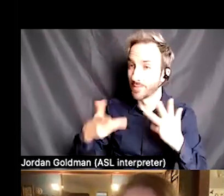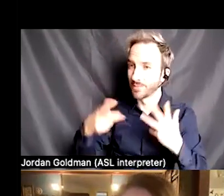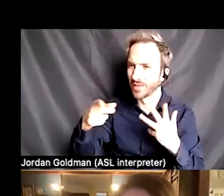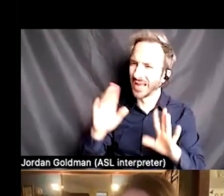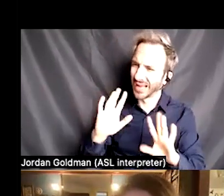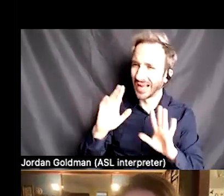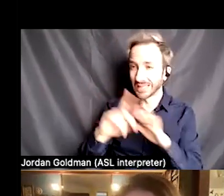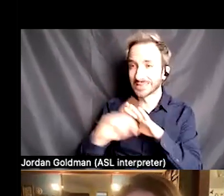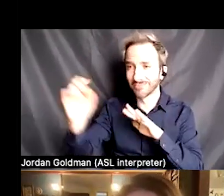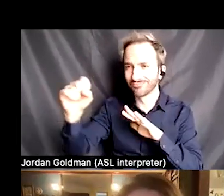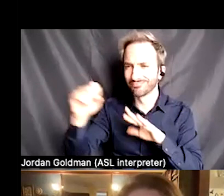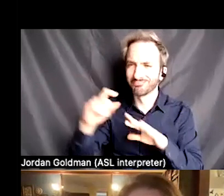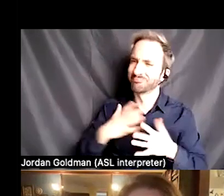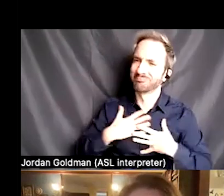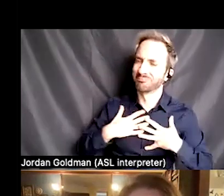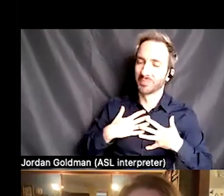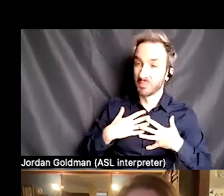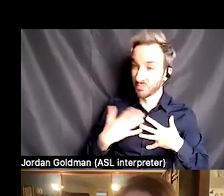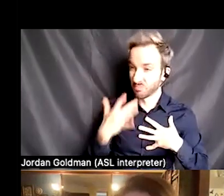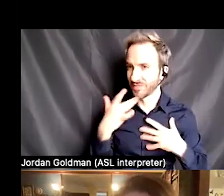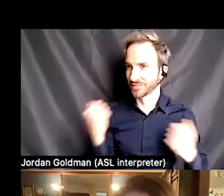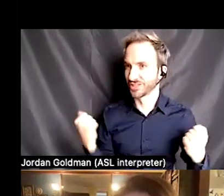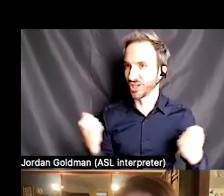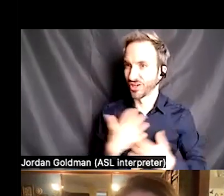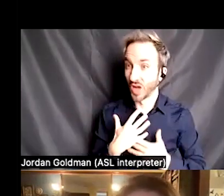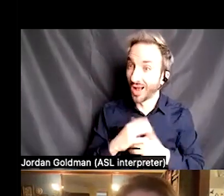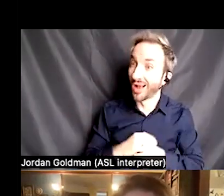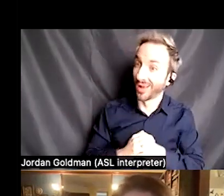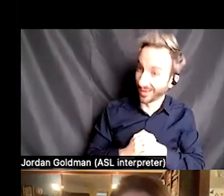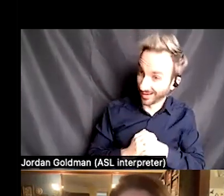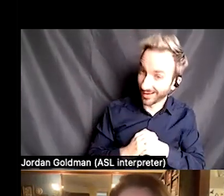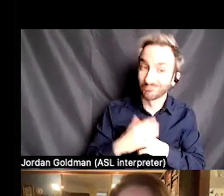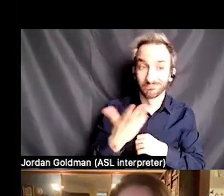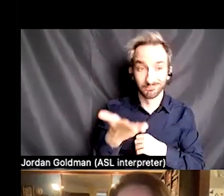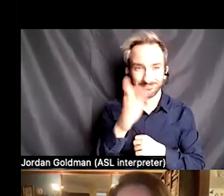perhaps you wanna be scared. We're calling this subject the kind of scare subject group,